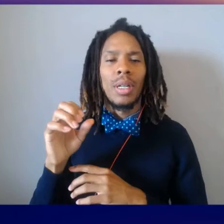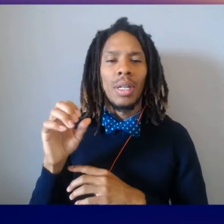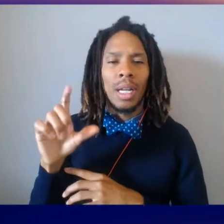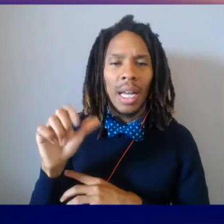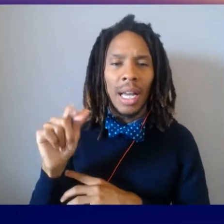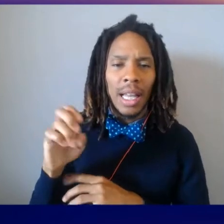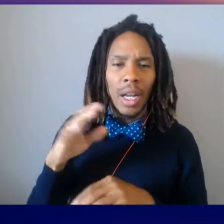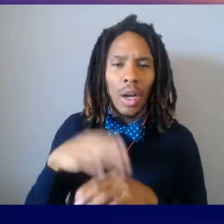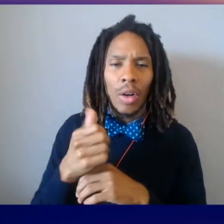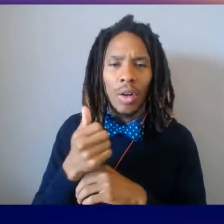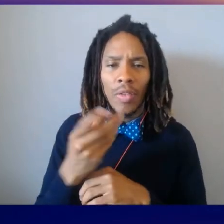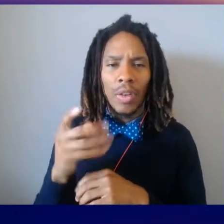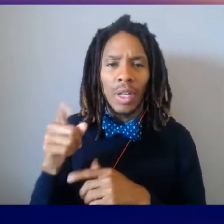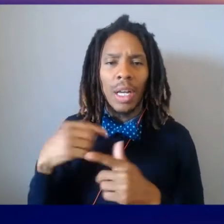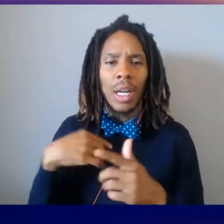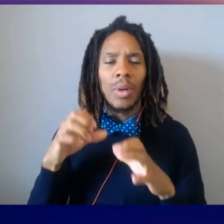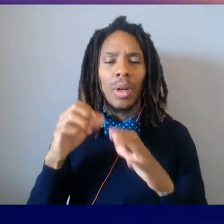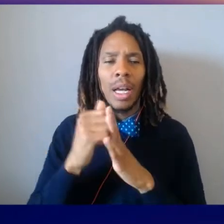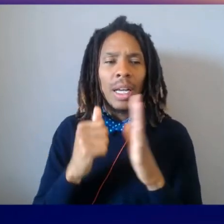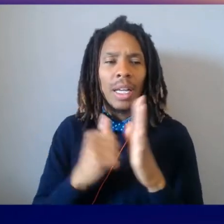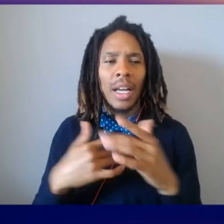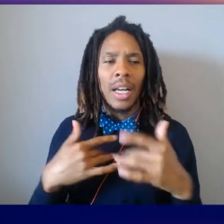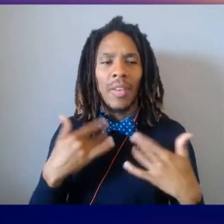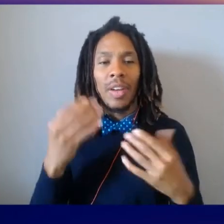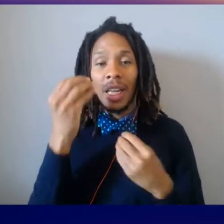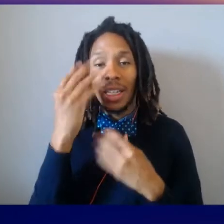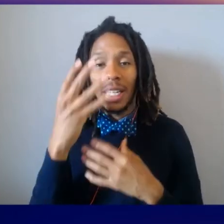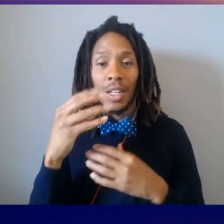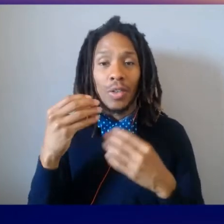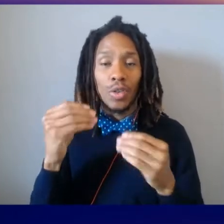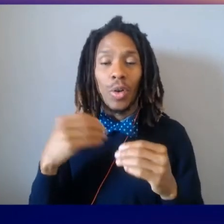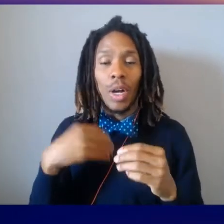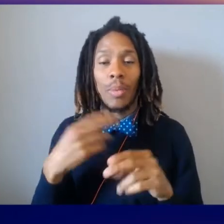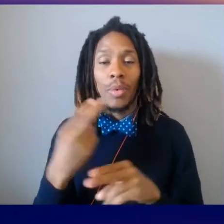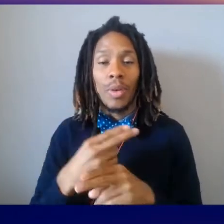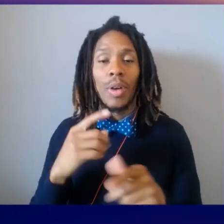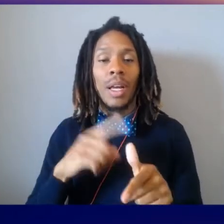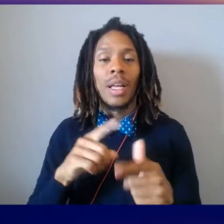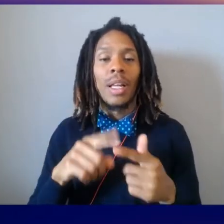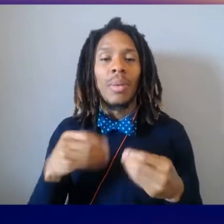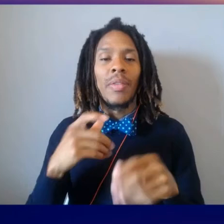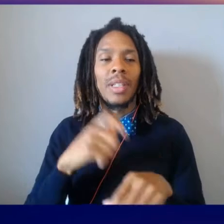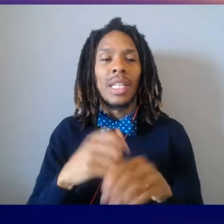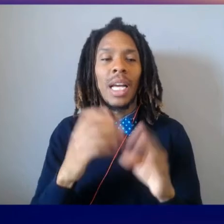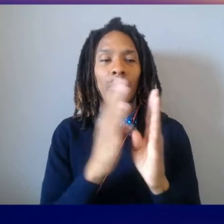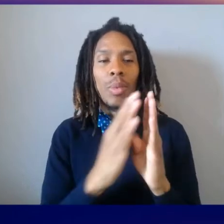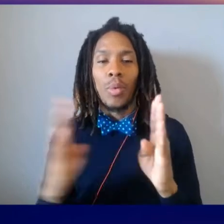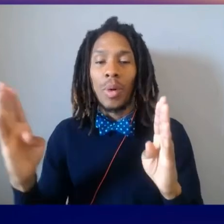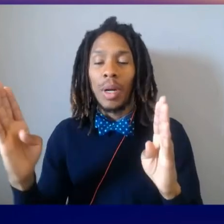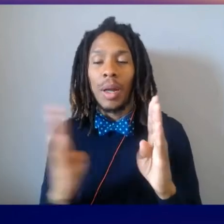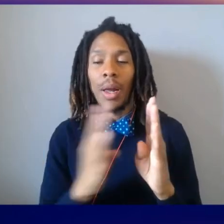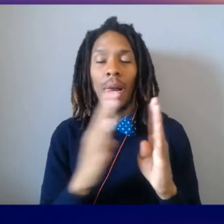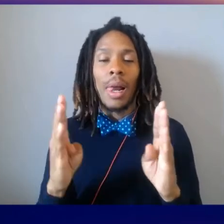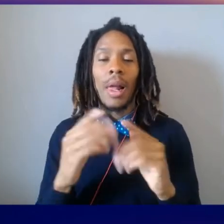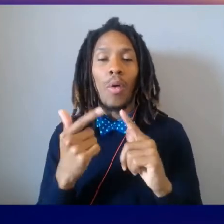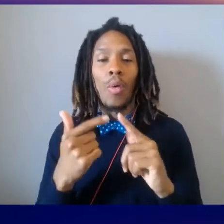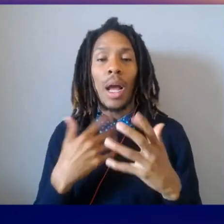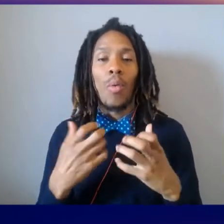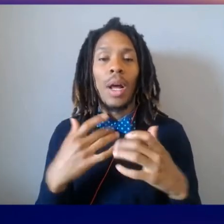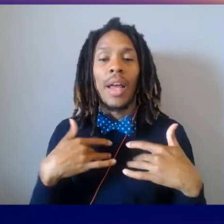This is the name of the event data store that I'm using. And then, I'm giving it a time range of when I want events to be a query for it.